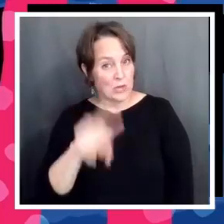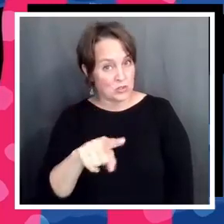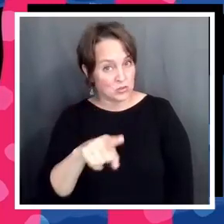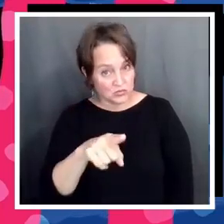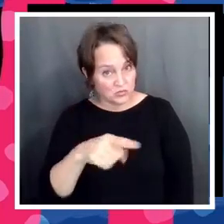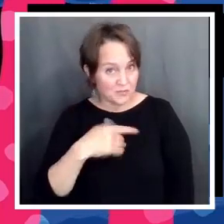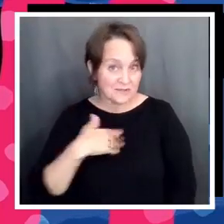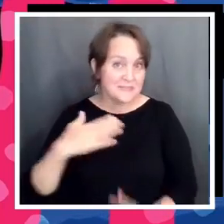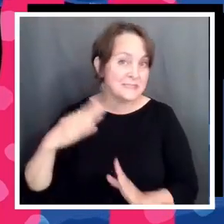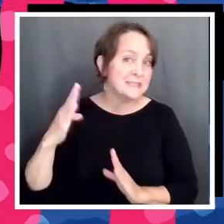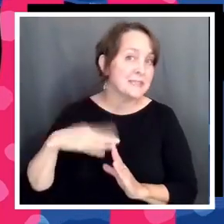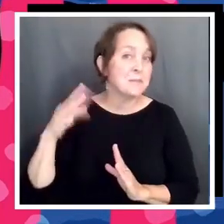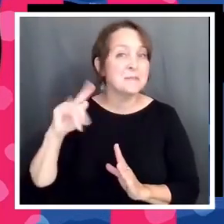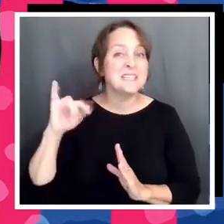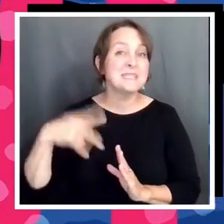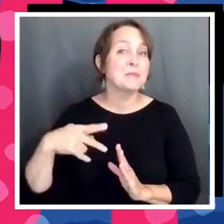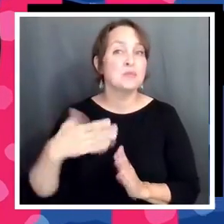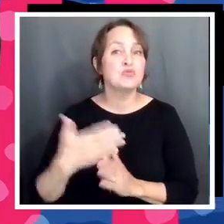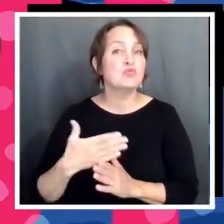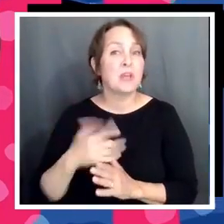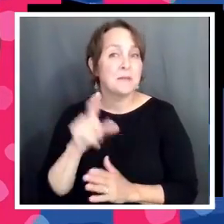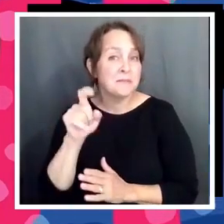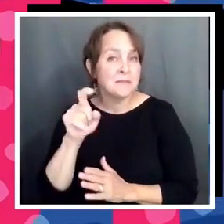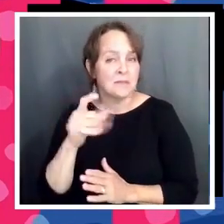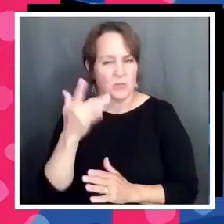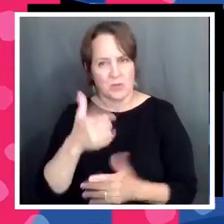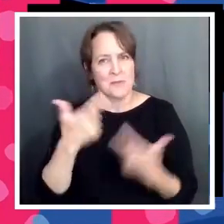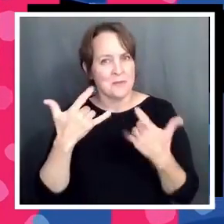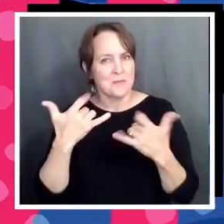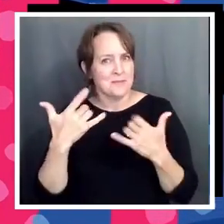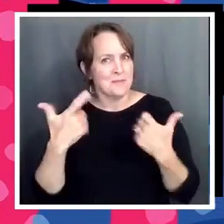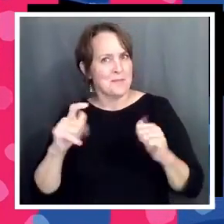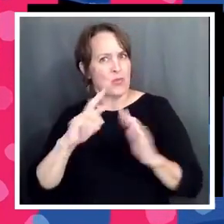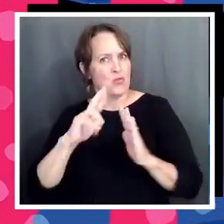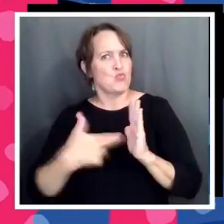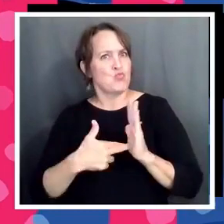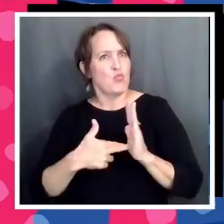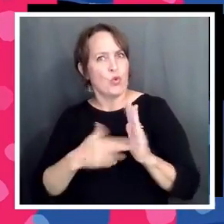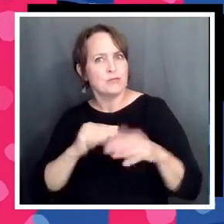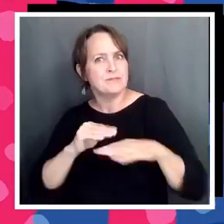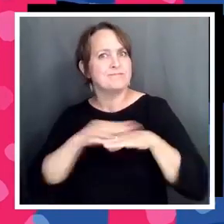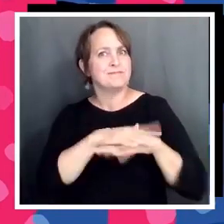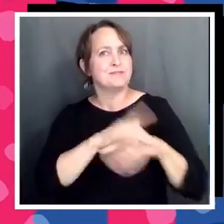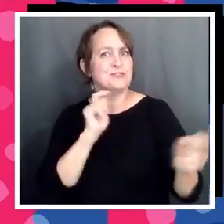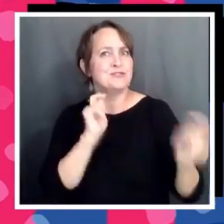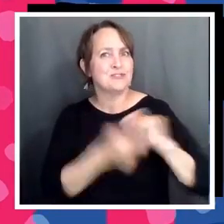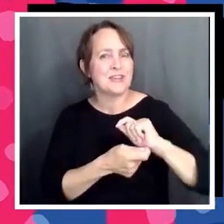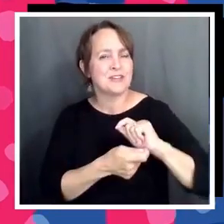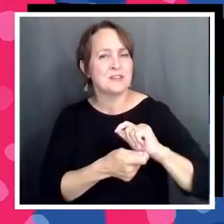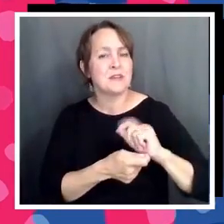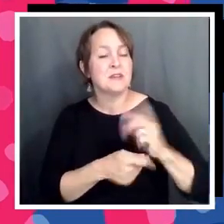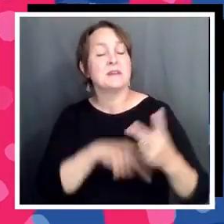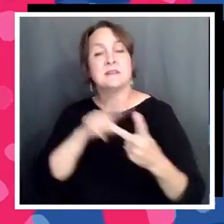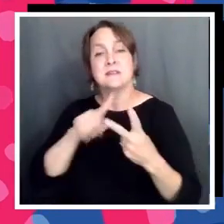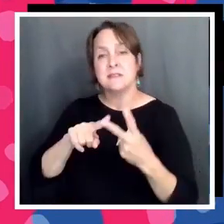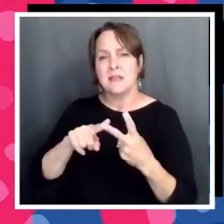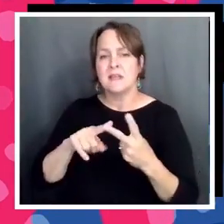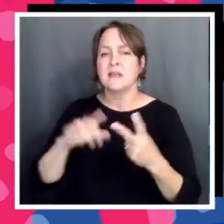SHARING YOUR STORY. WELCOME, JULES.